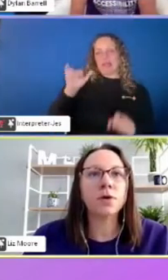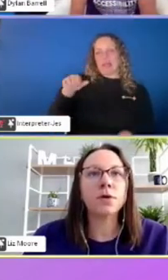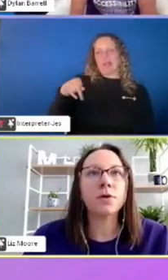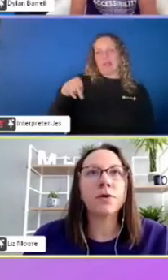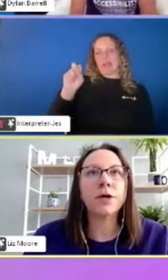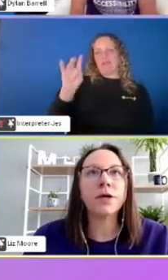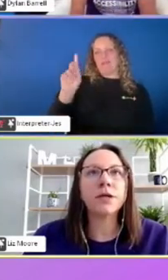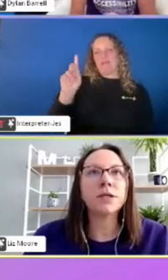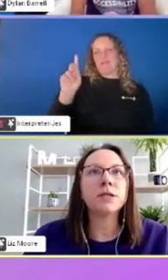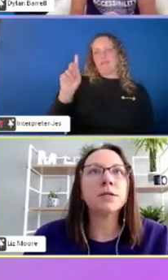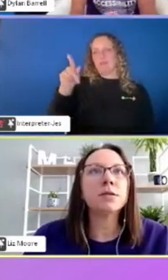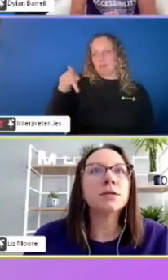All right.